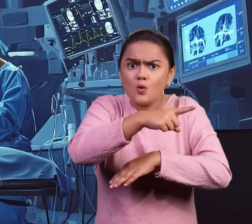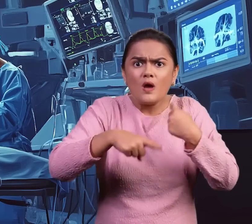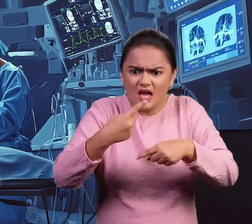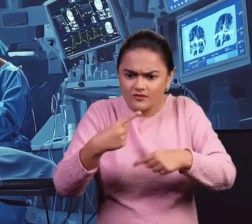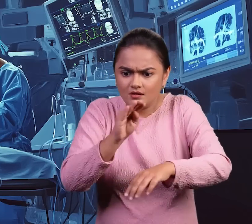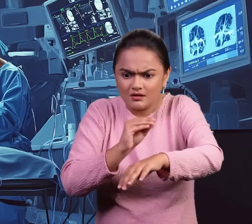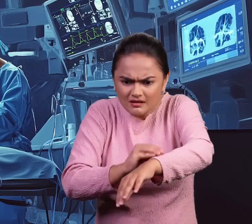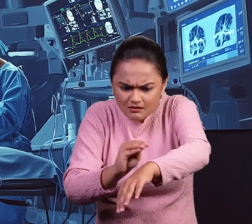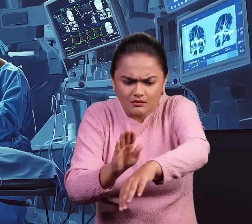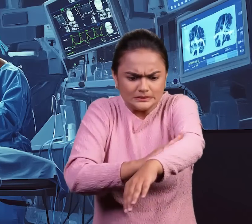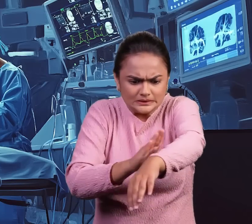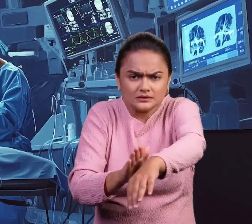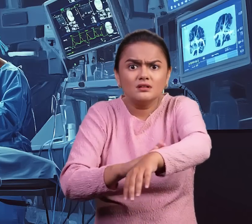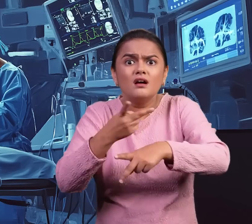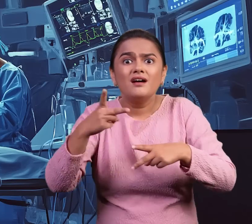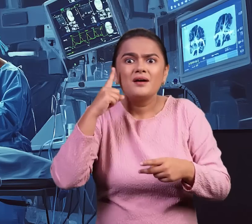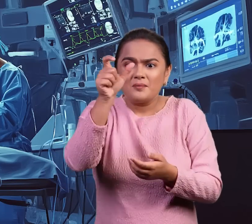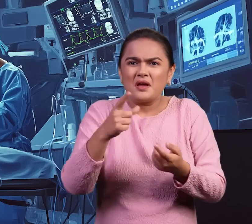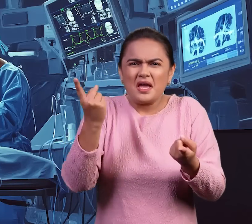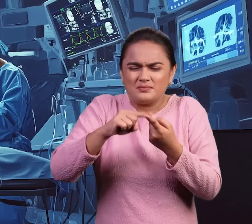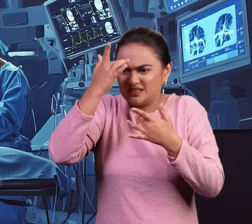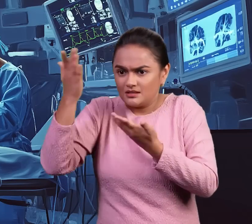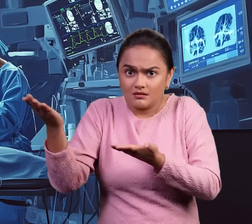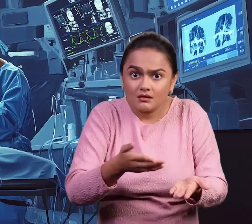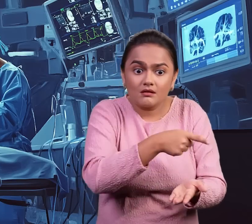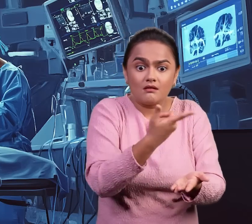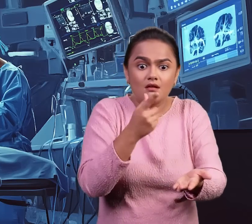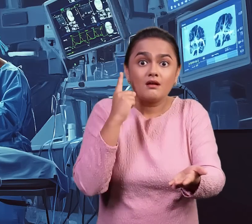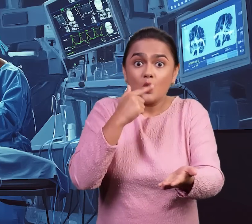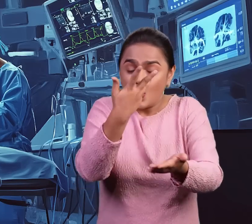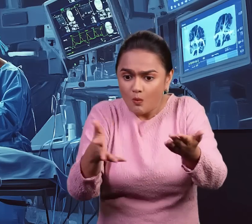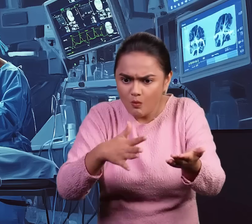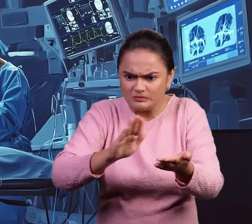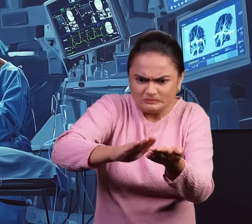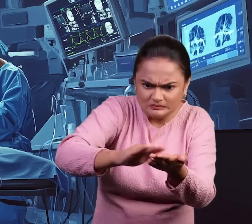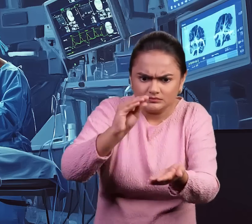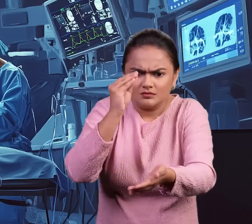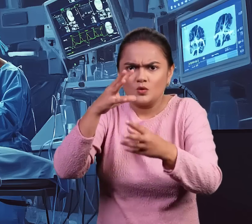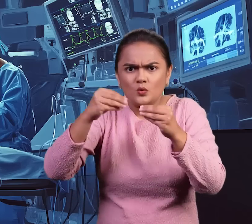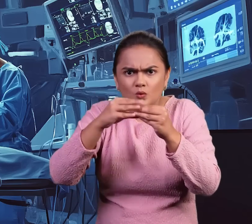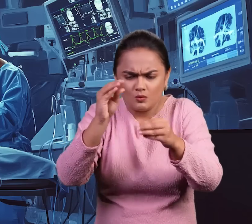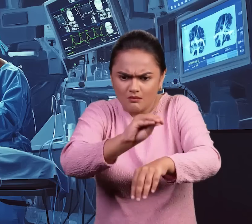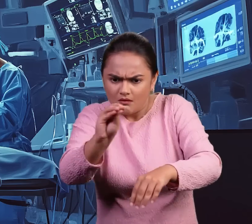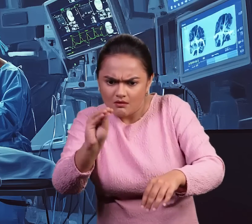This is because, while treating patients, they may come into contact with blood.